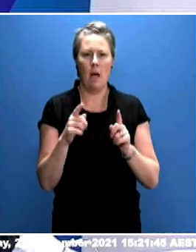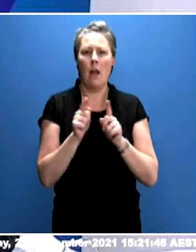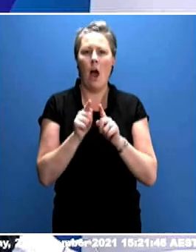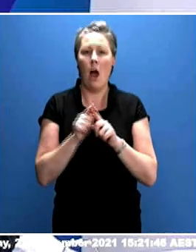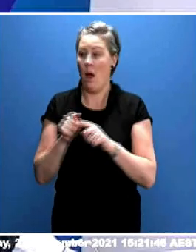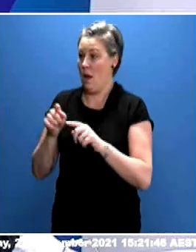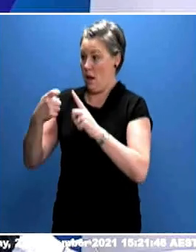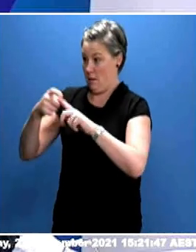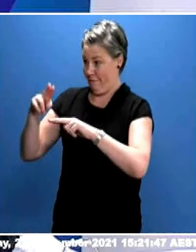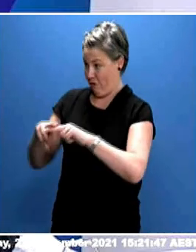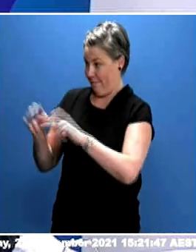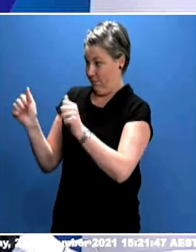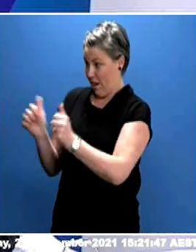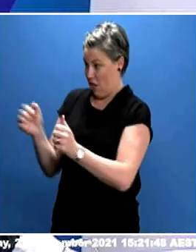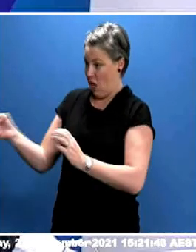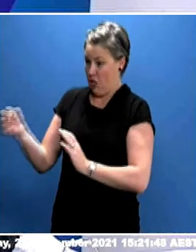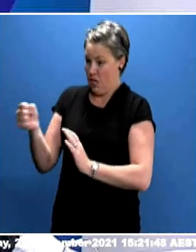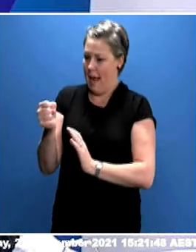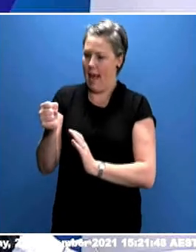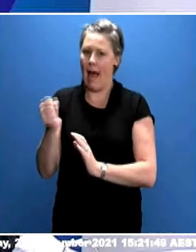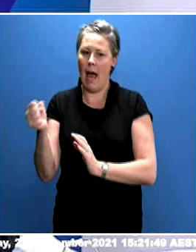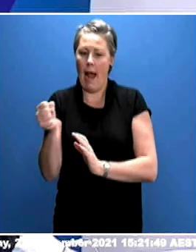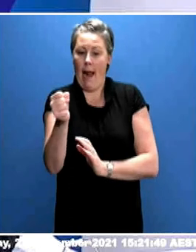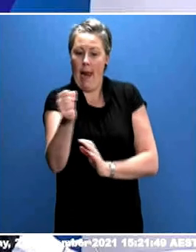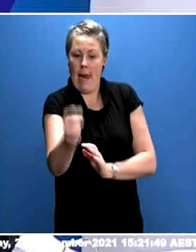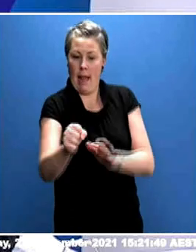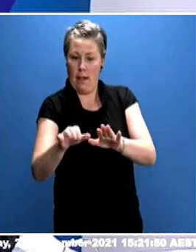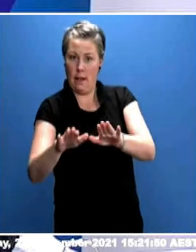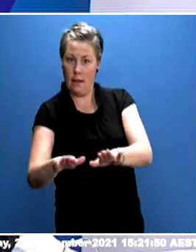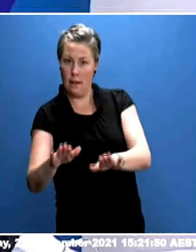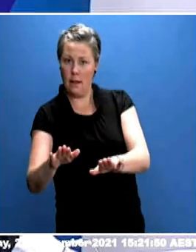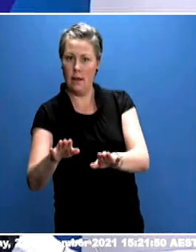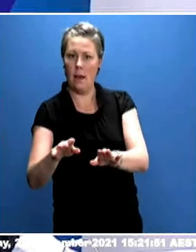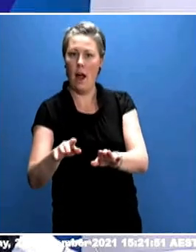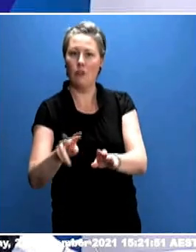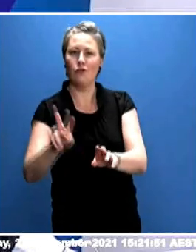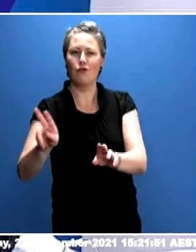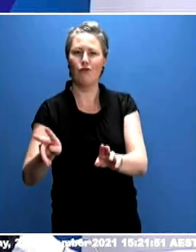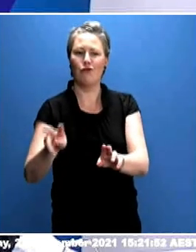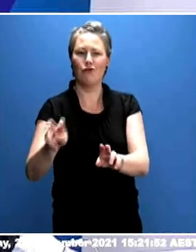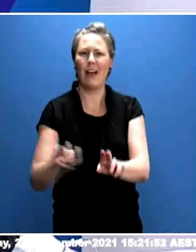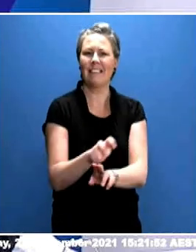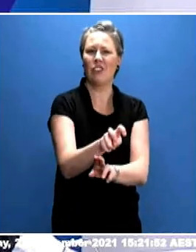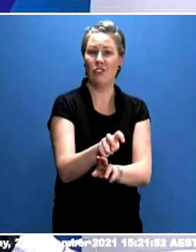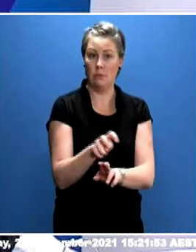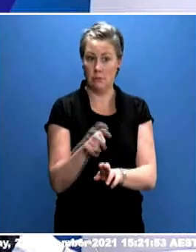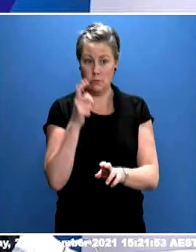approach for selected young people exiting Secure Care. Has anything been done by way of implementation of that recommendation?